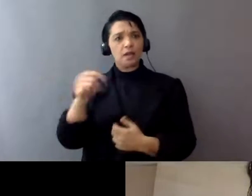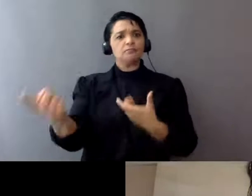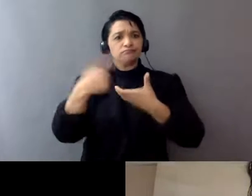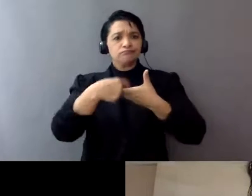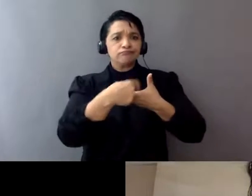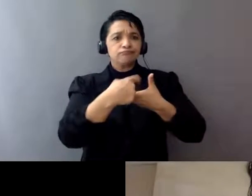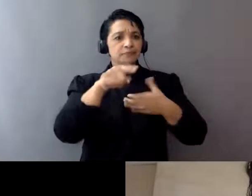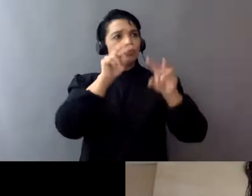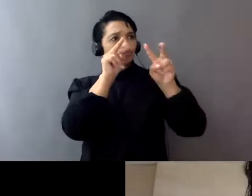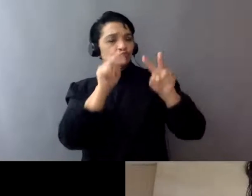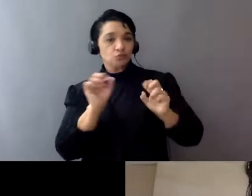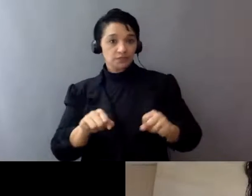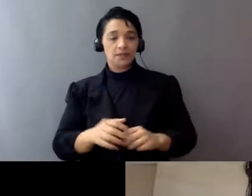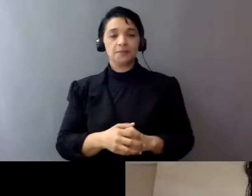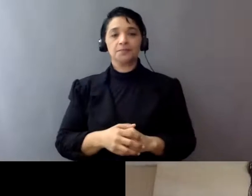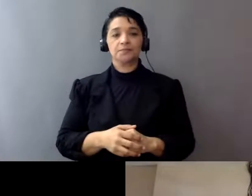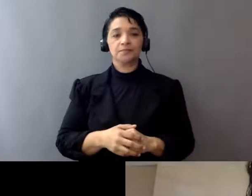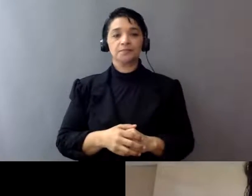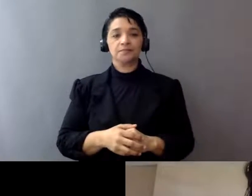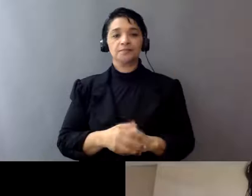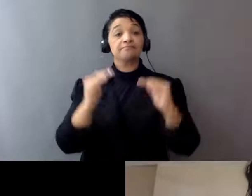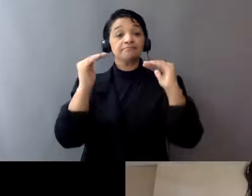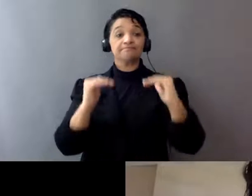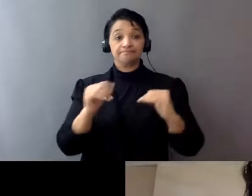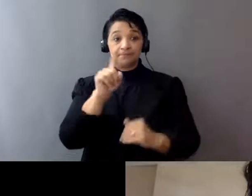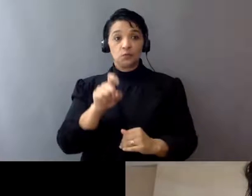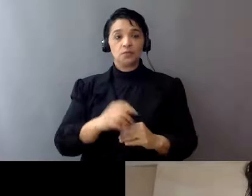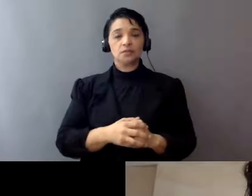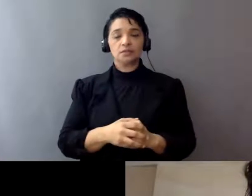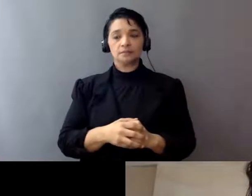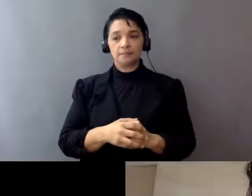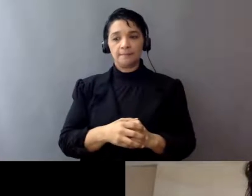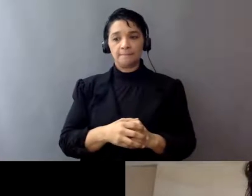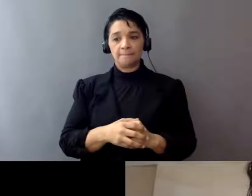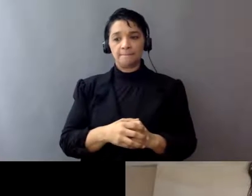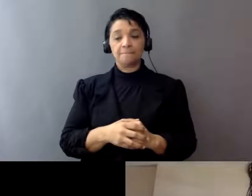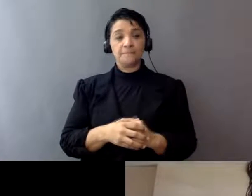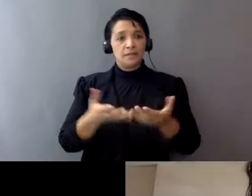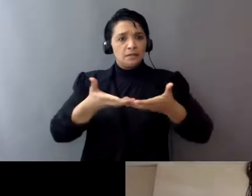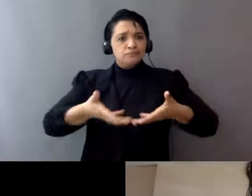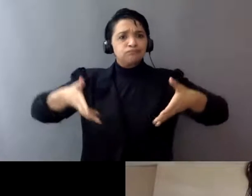Okay, the next questions, is there a pool for OPDs to send their data or surveys independently